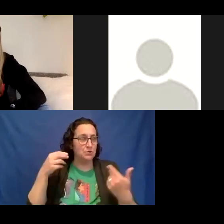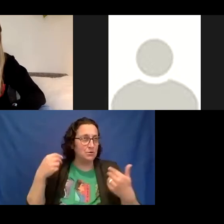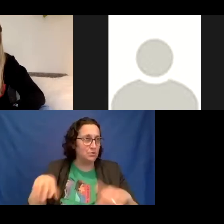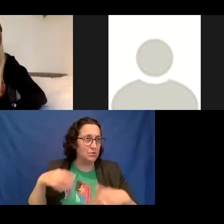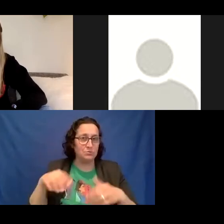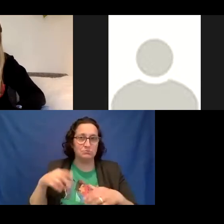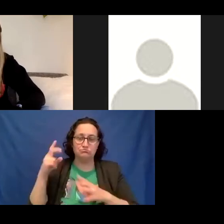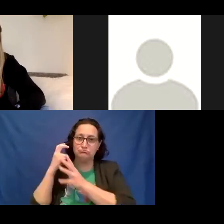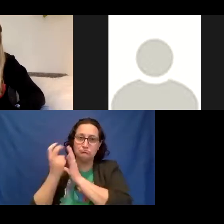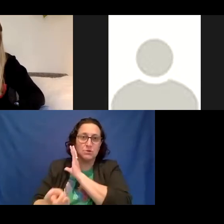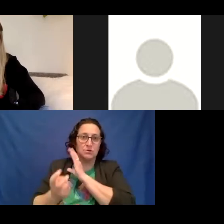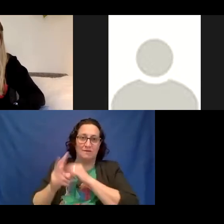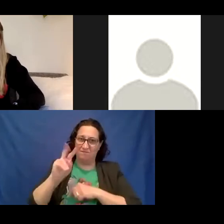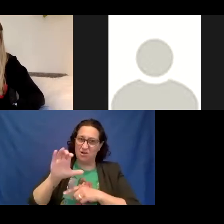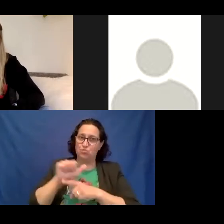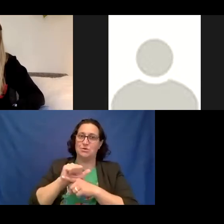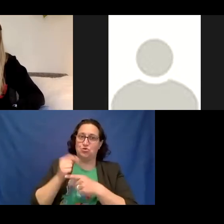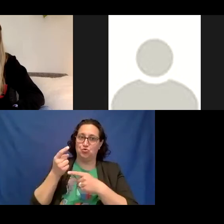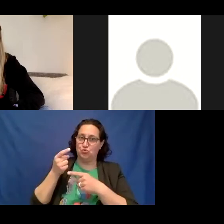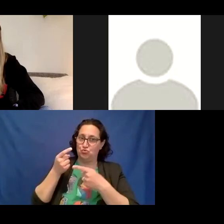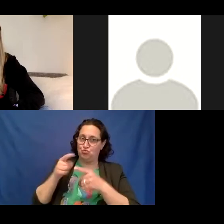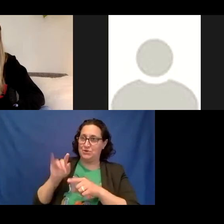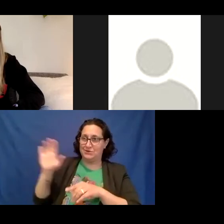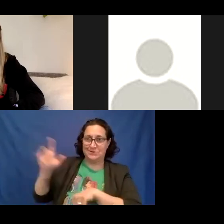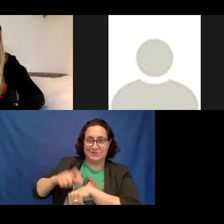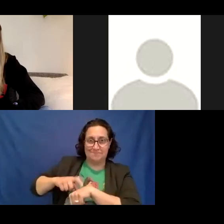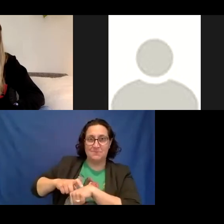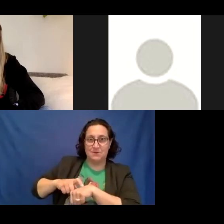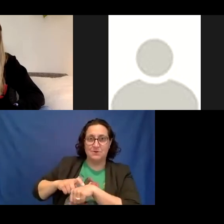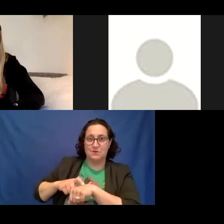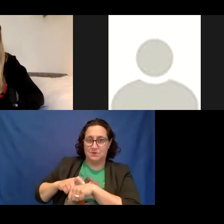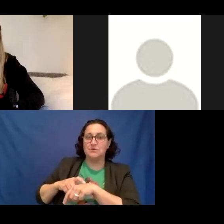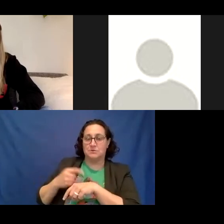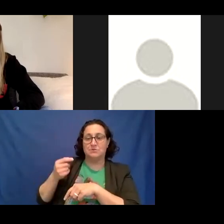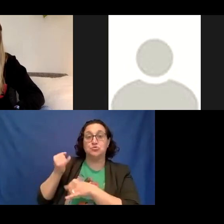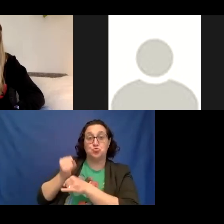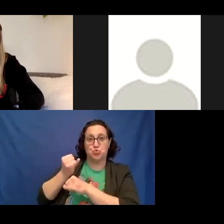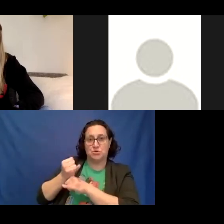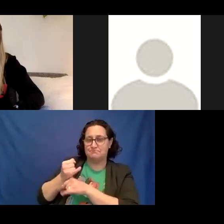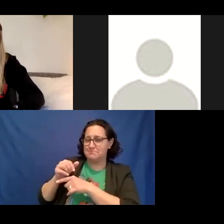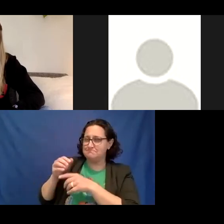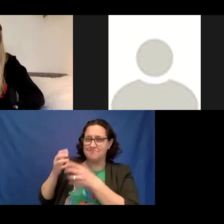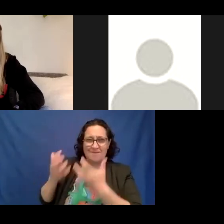My mother was really trained vocationally in her school, so at that time schools for the Deaf